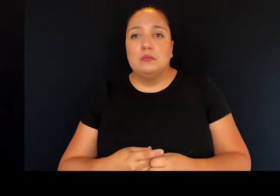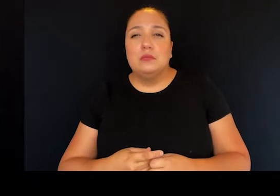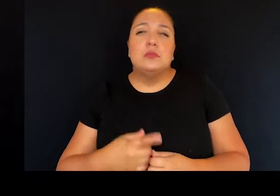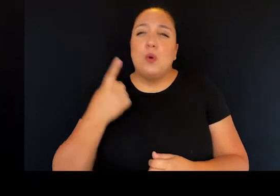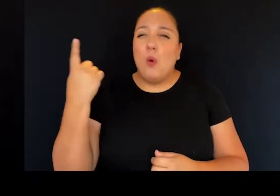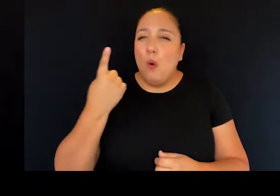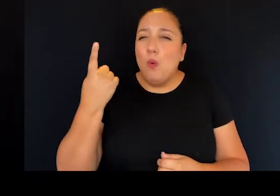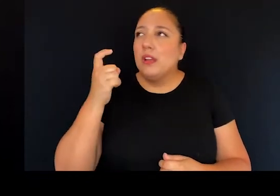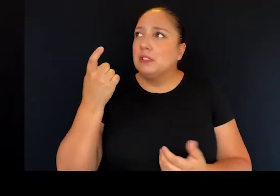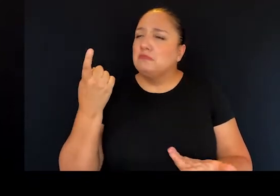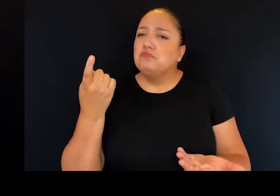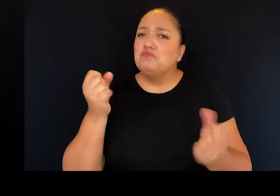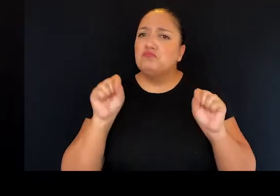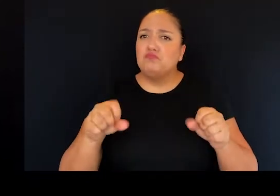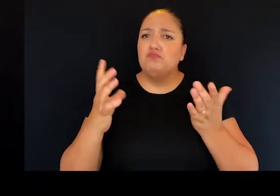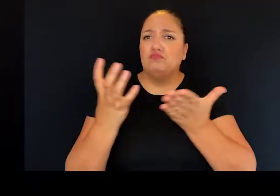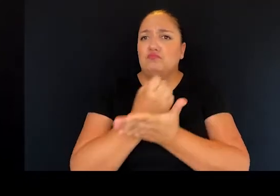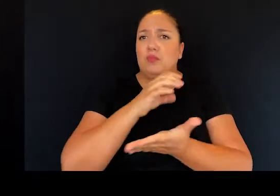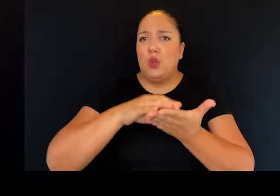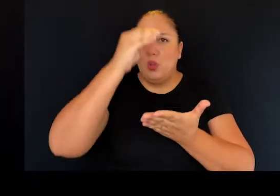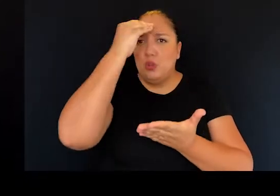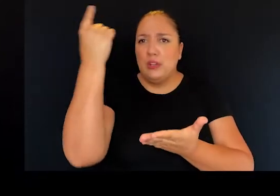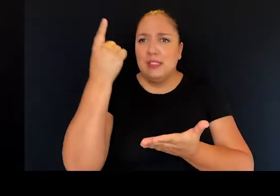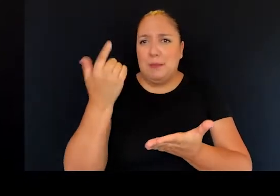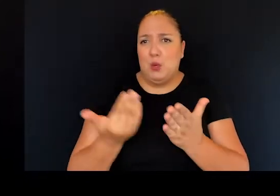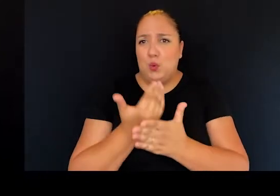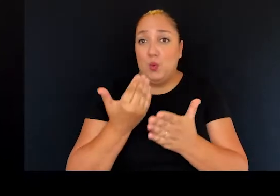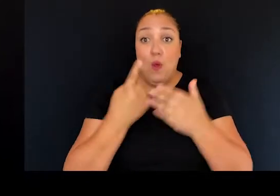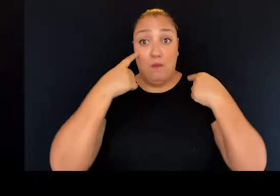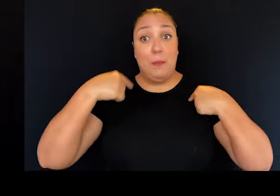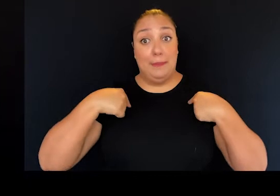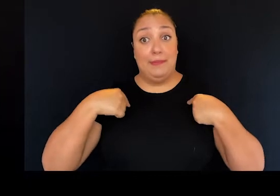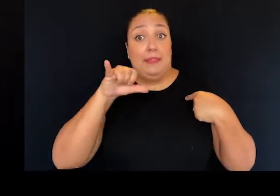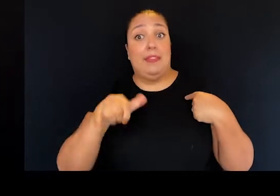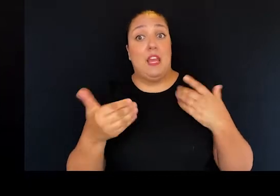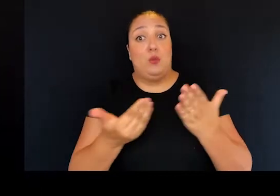there's always something to learn and it certainly was a new word to me.